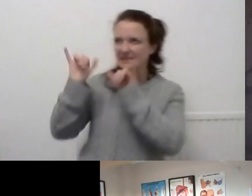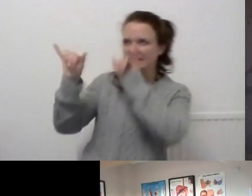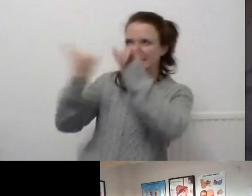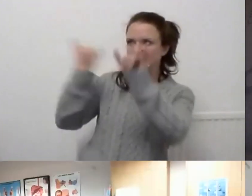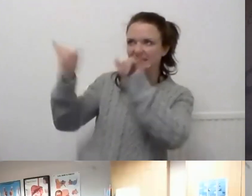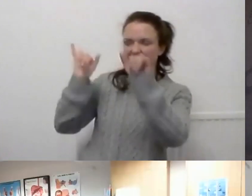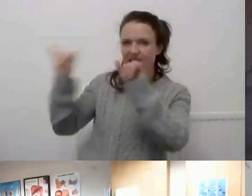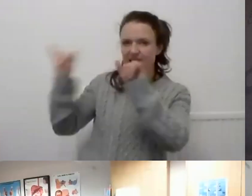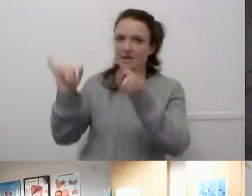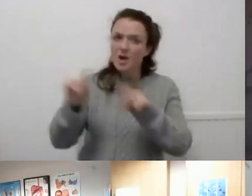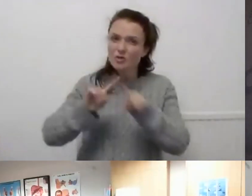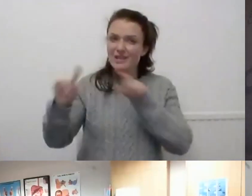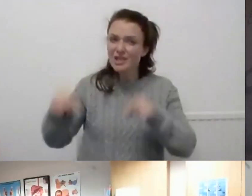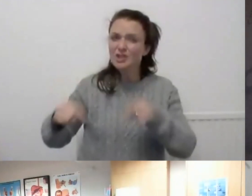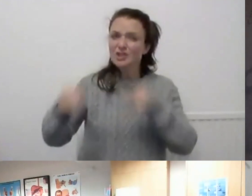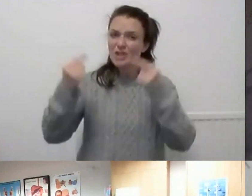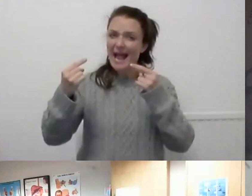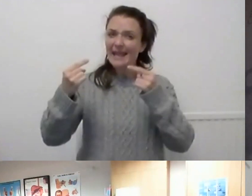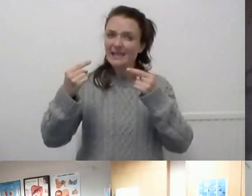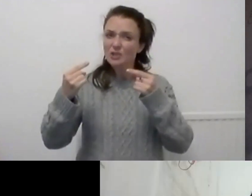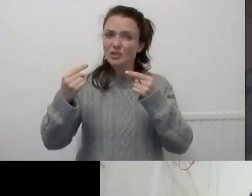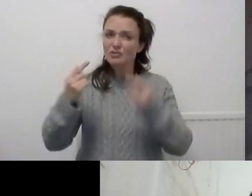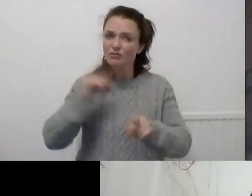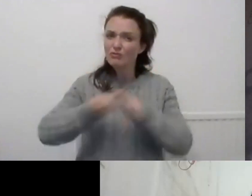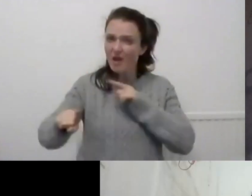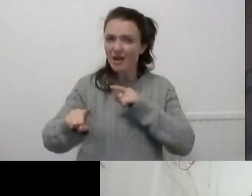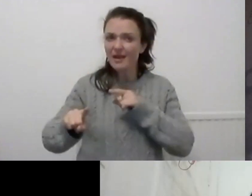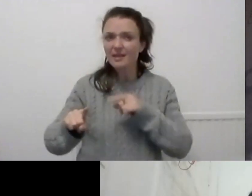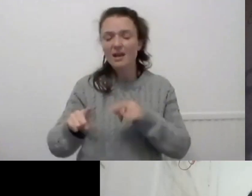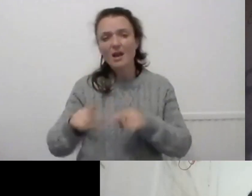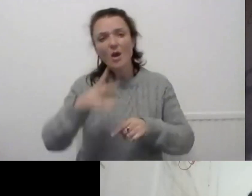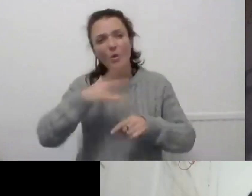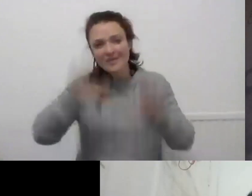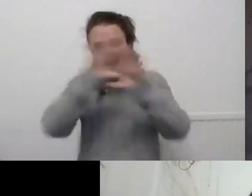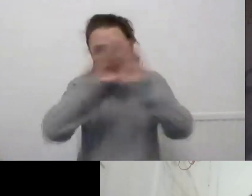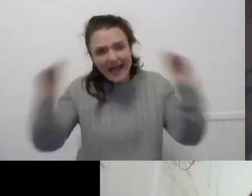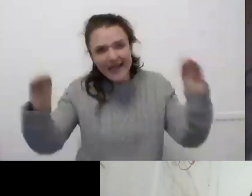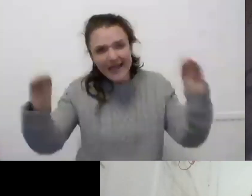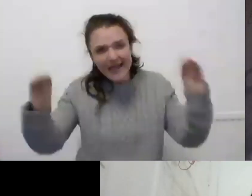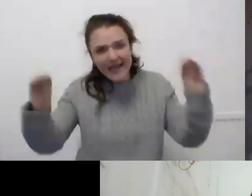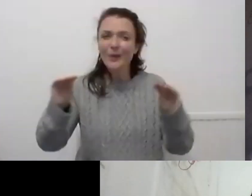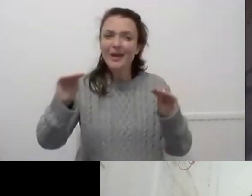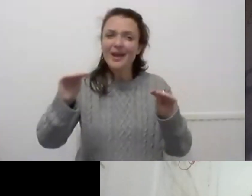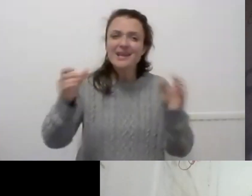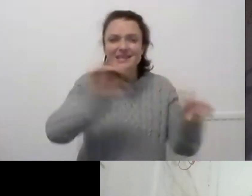I say is, you know, we got trusted scientist, you know, Dr. Lazaro just talked about, you know, the